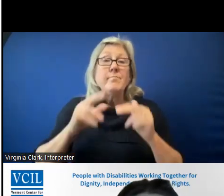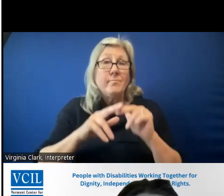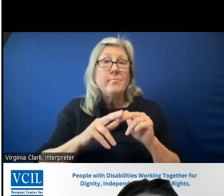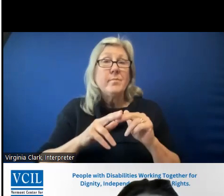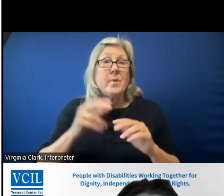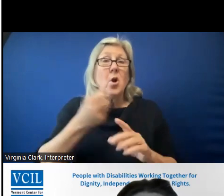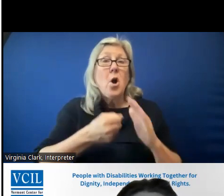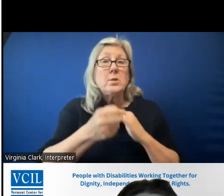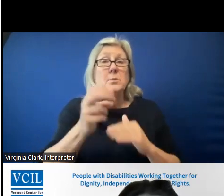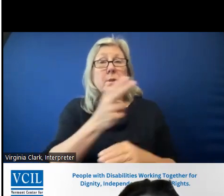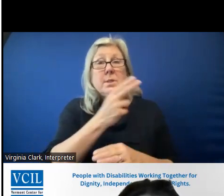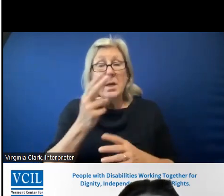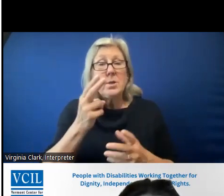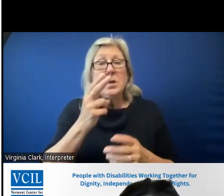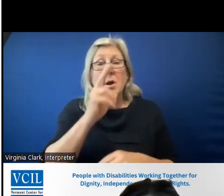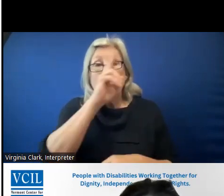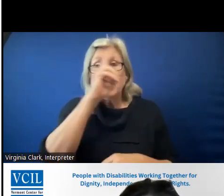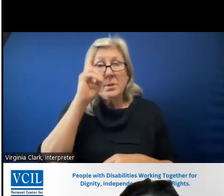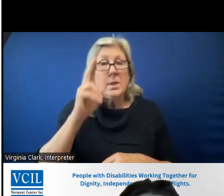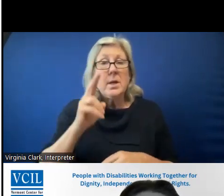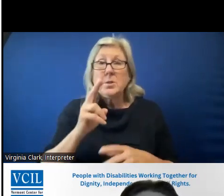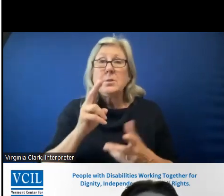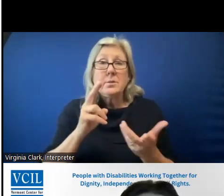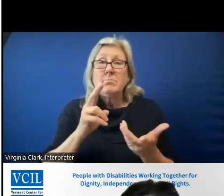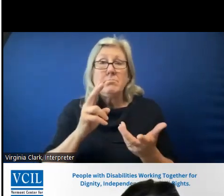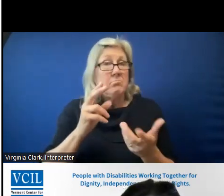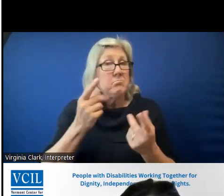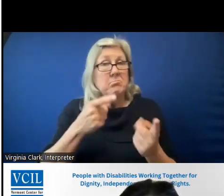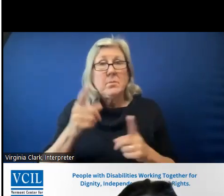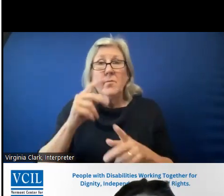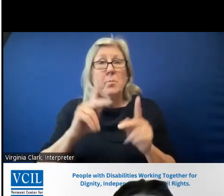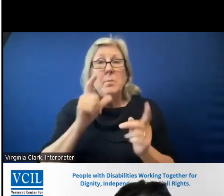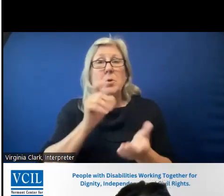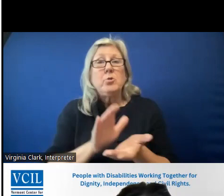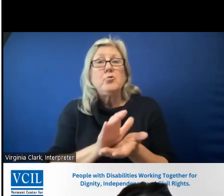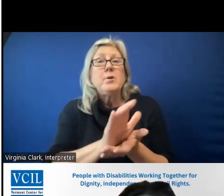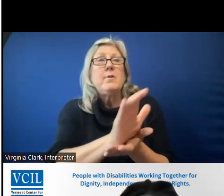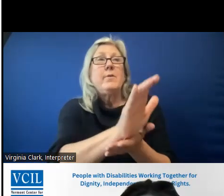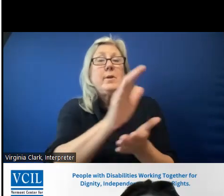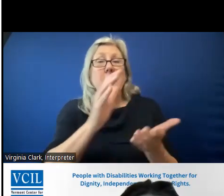day to day lives of those being driven into isolation. Many disabled Vermonters have been